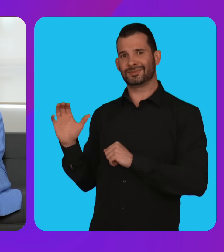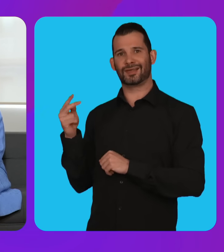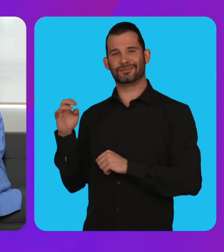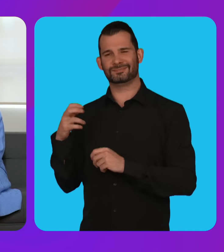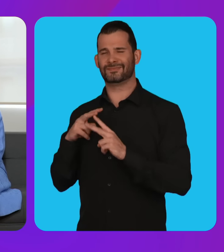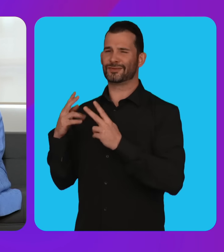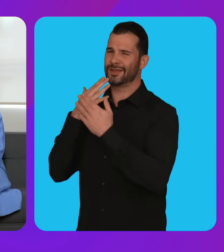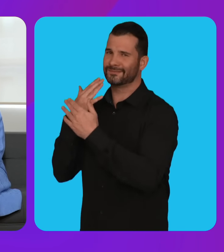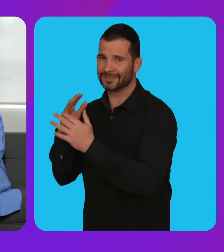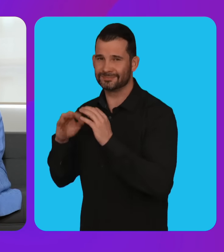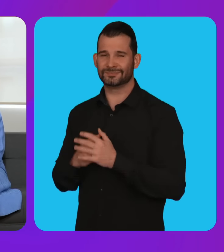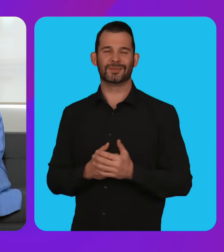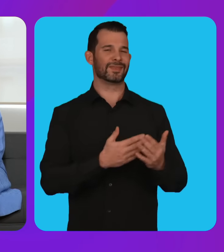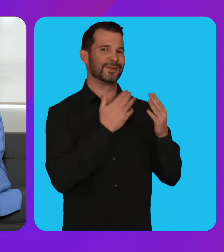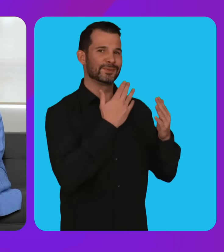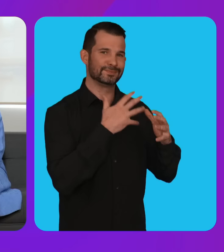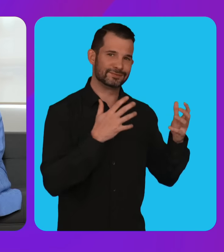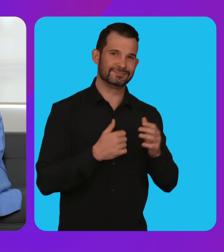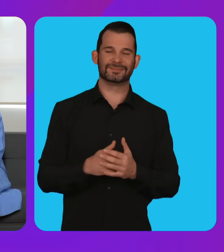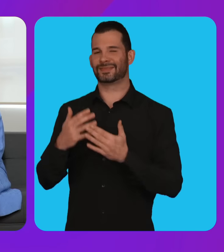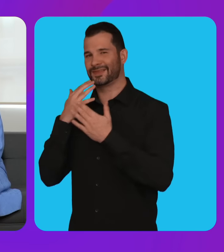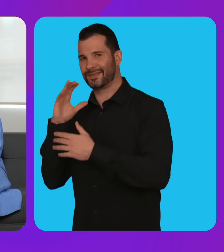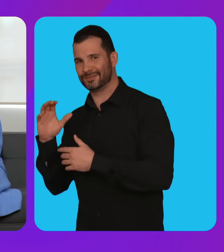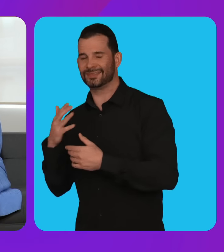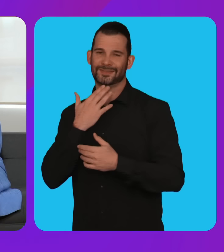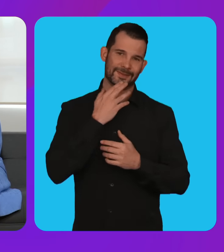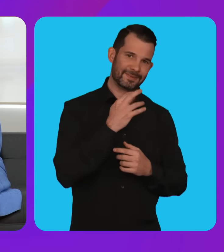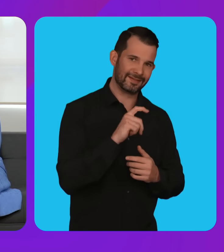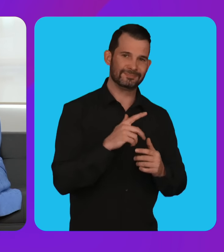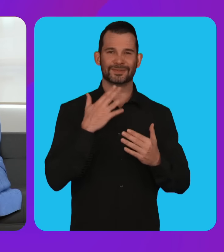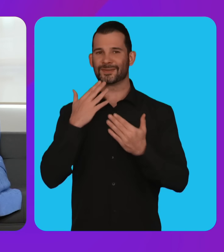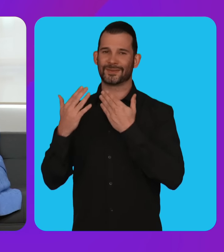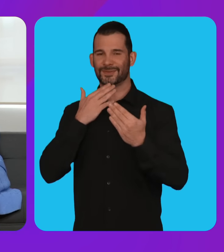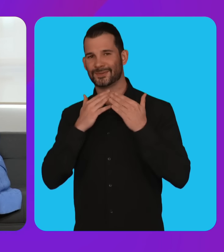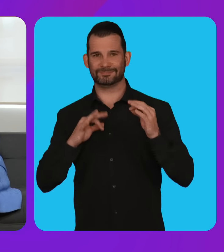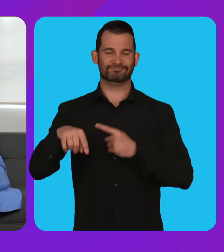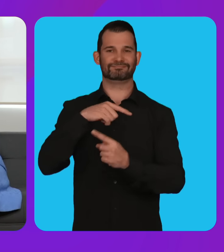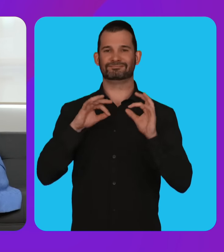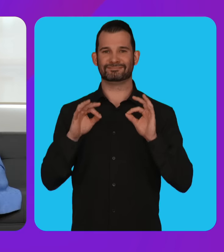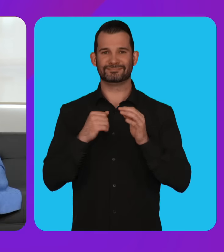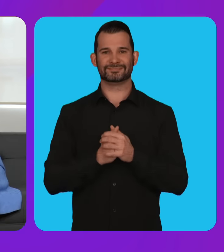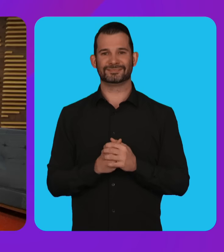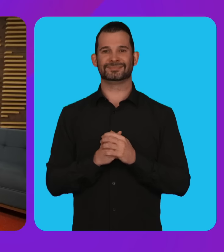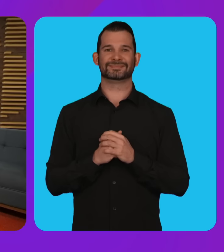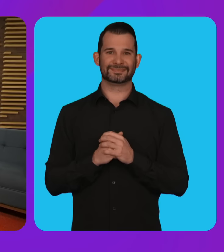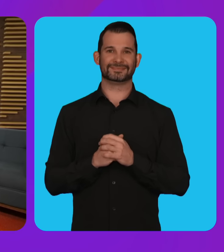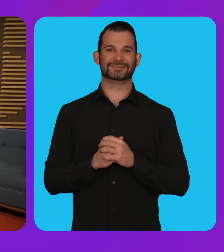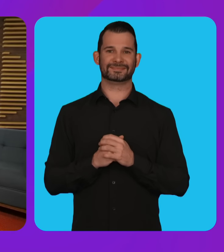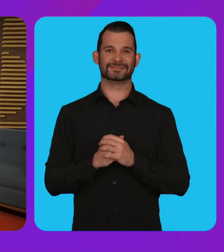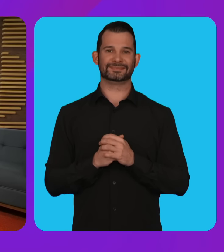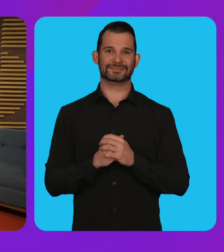side by side with Catherine. So I'm very grateful to you. Thank you so much. Thank you, Catherine. Thank you, Michael.